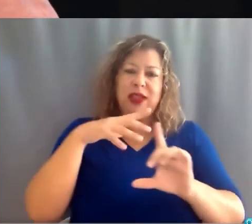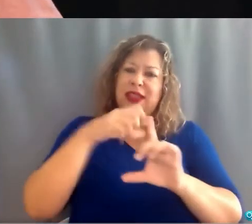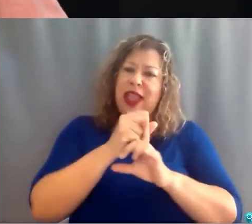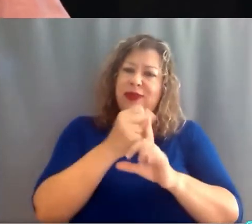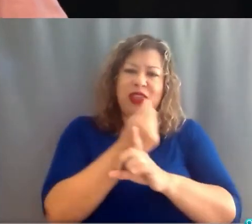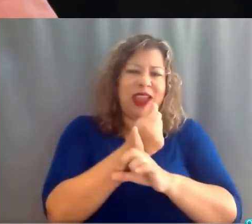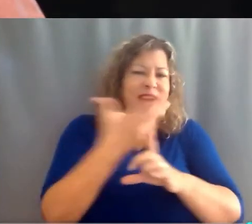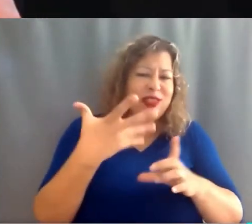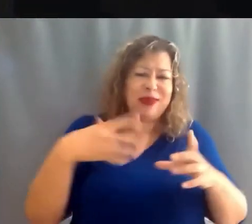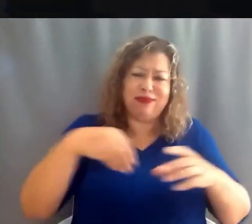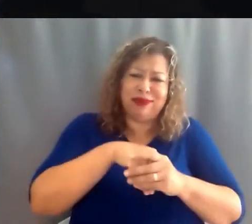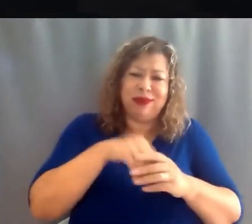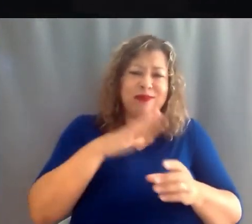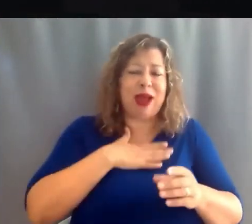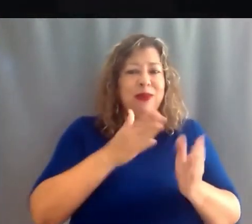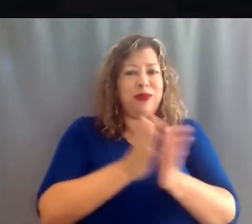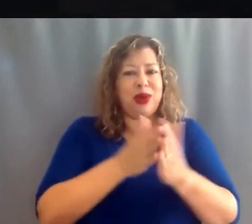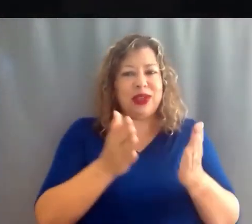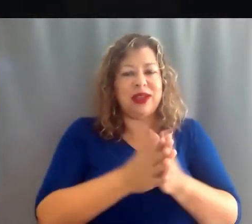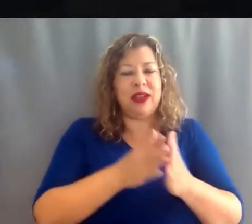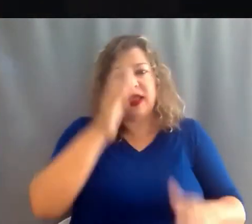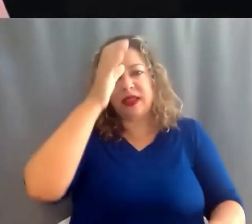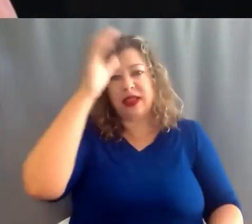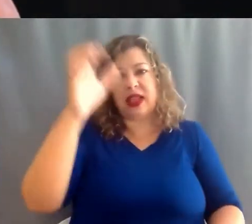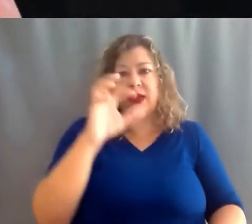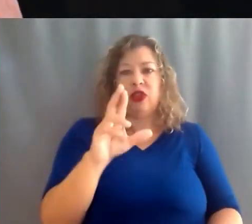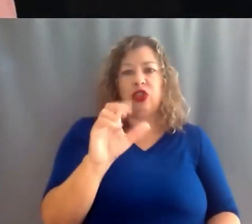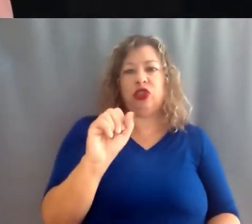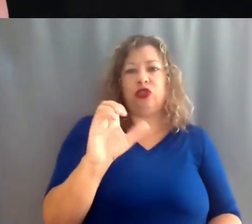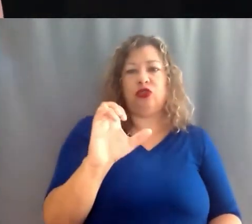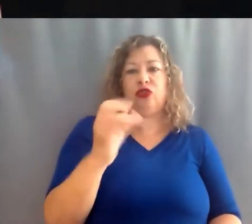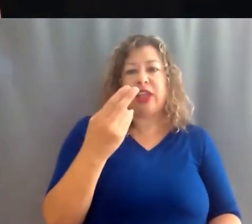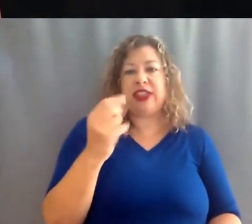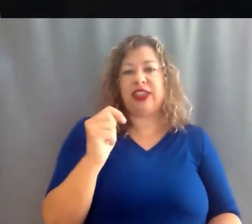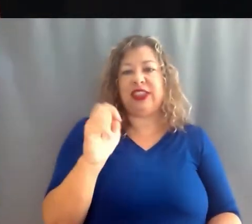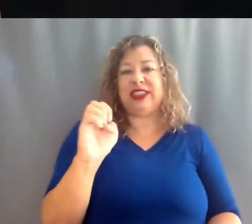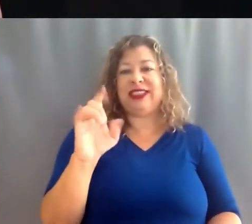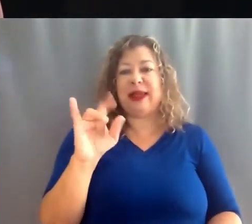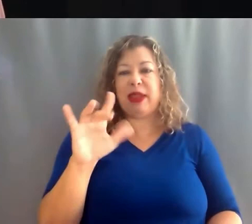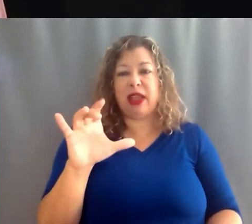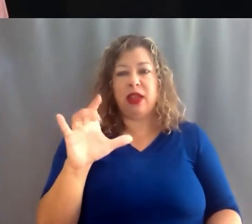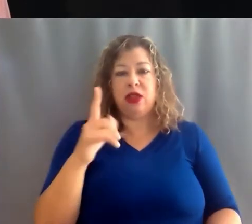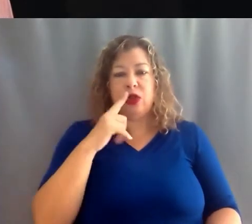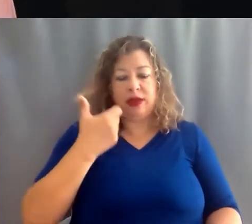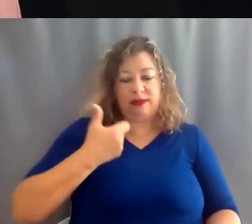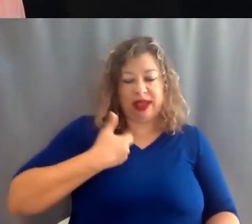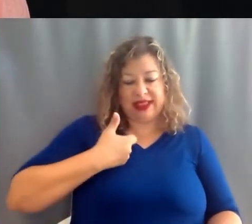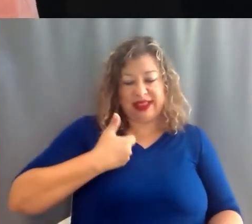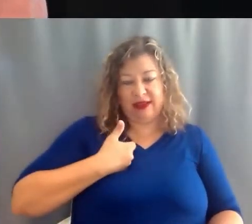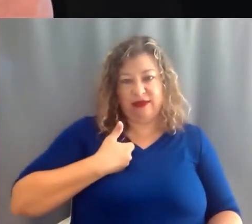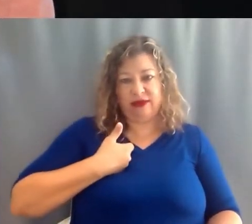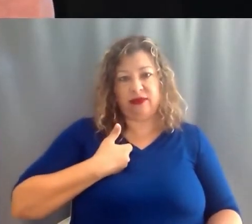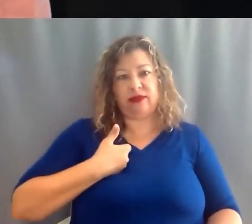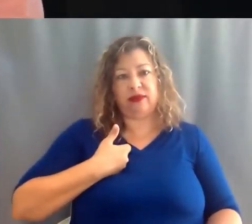The concept of Ratchetdemic is that our ratchet selves are supposed to be like our worst selves, the loud